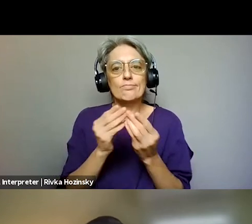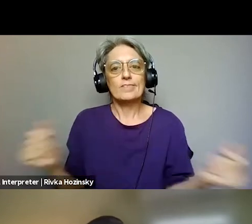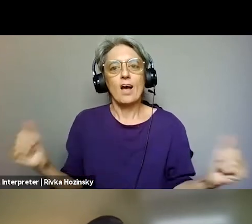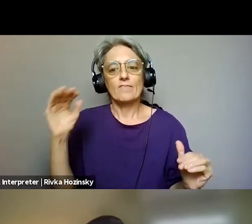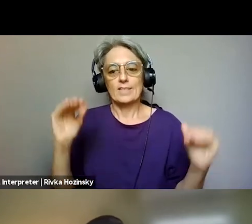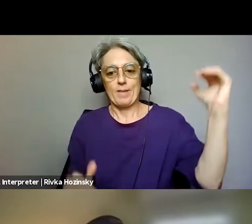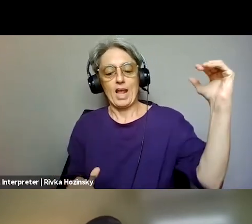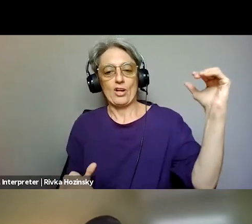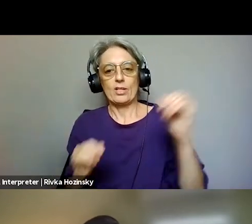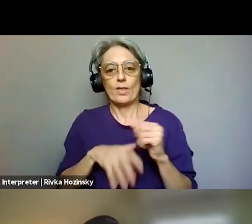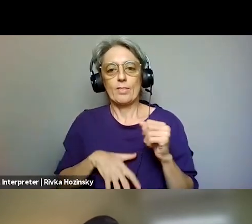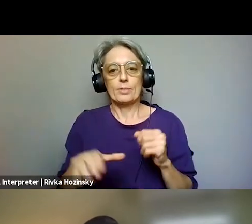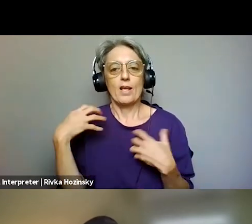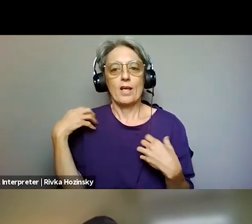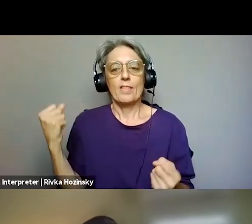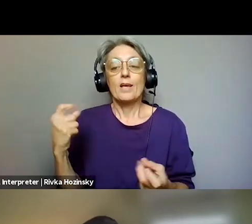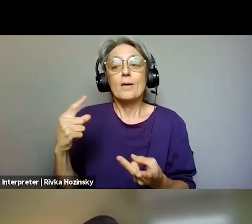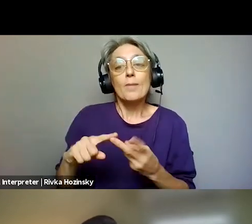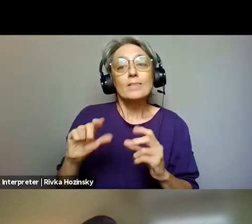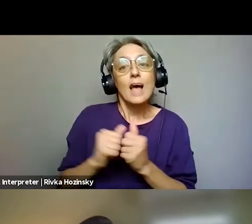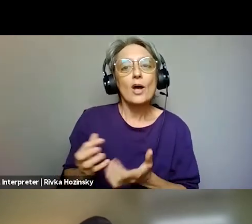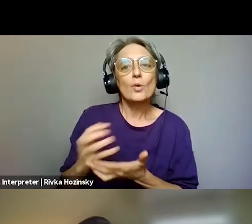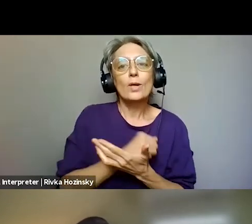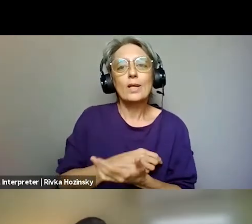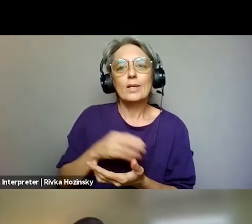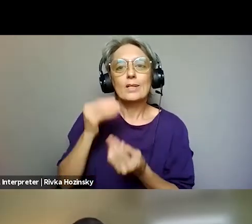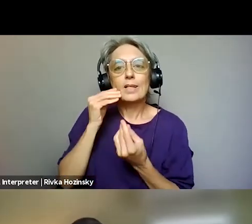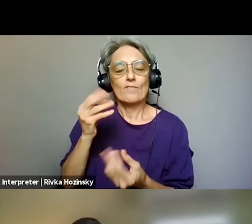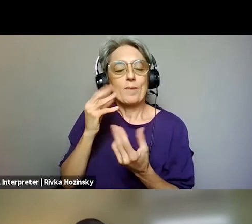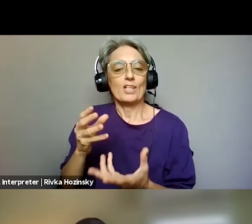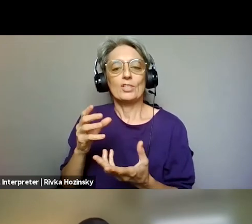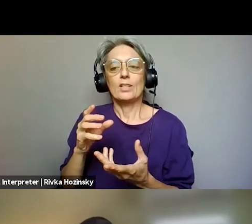develop this body of evidence to support the perinatal needs of people with disabilities?